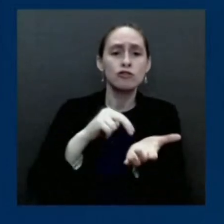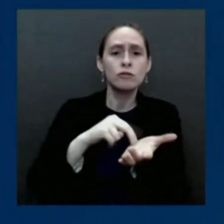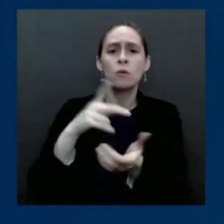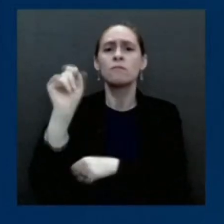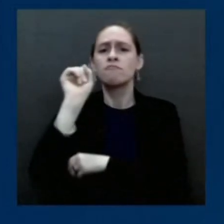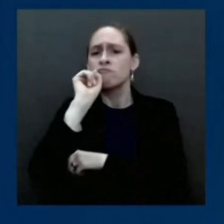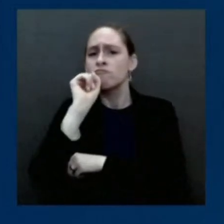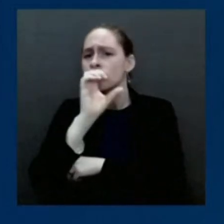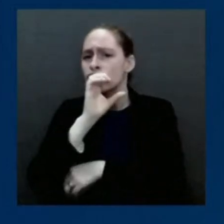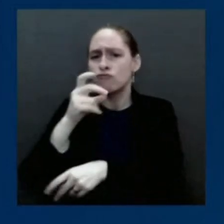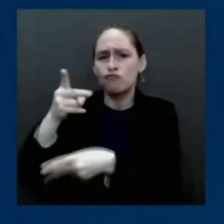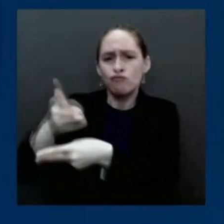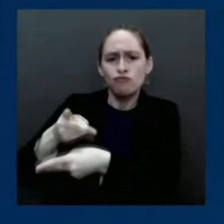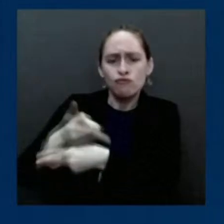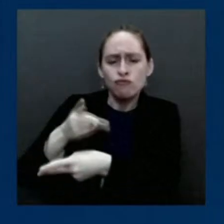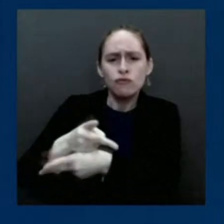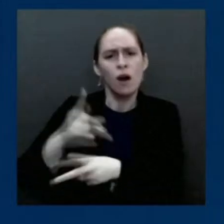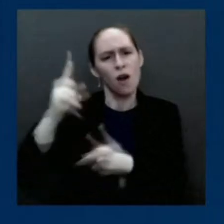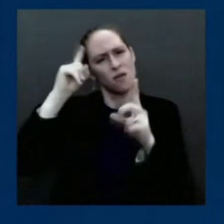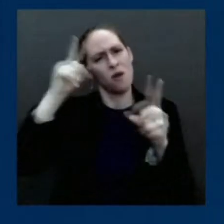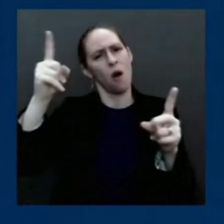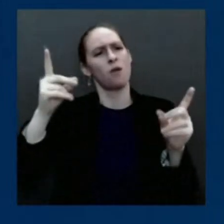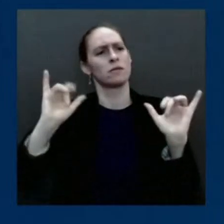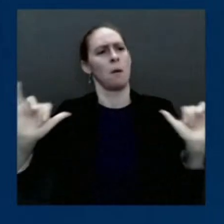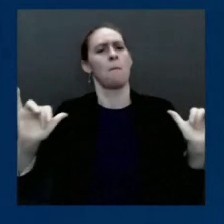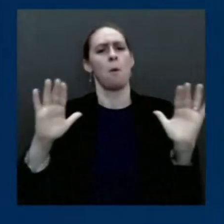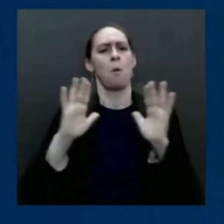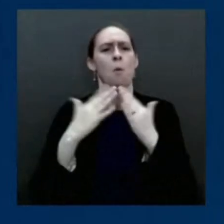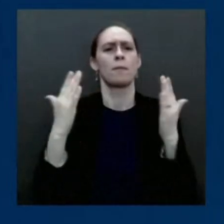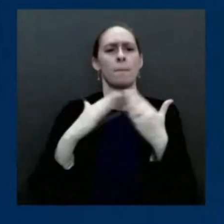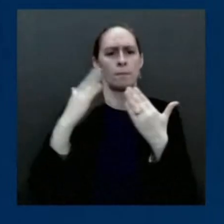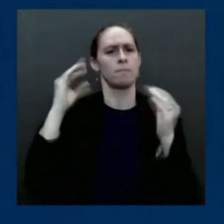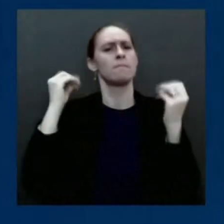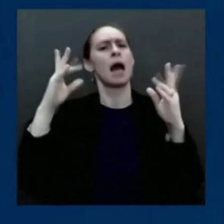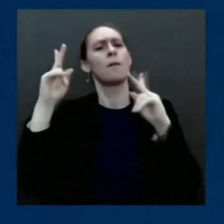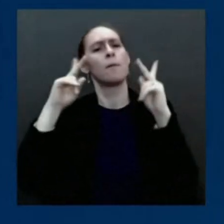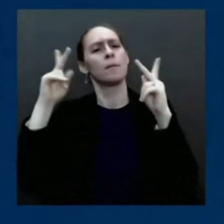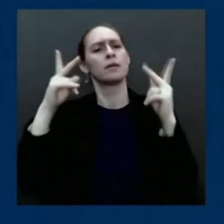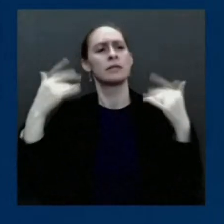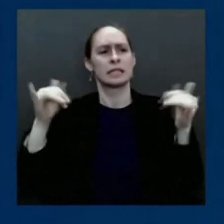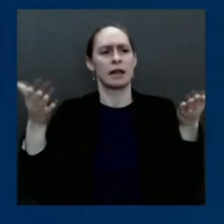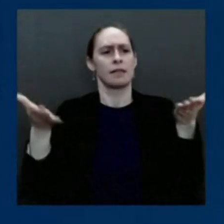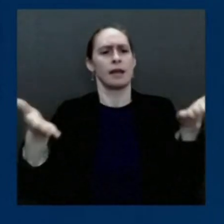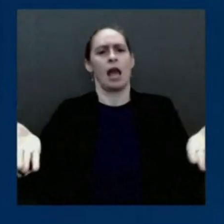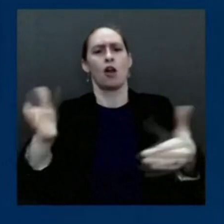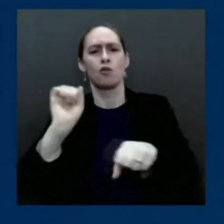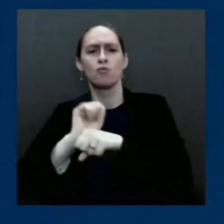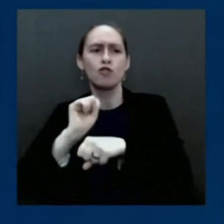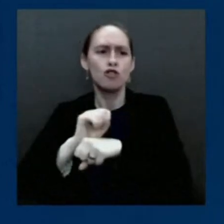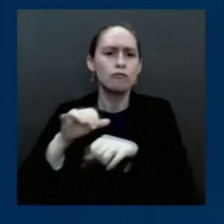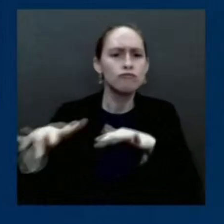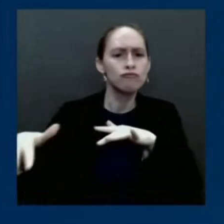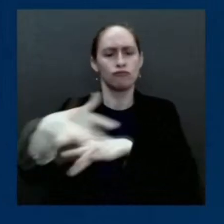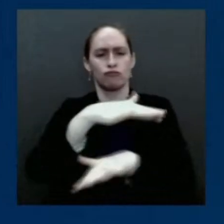AND LONG TERM CA FACILITIES SAFELY STAY OPEN AND REMAIN